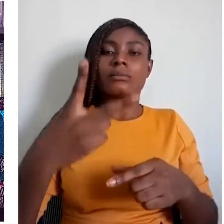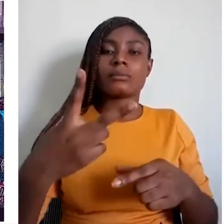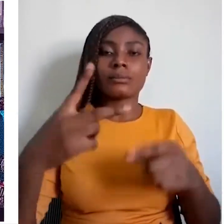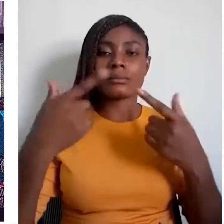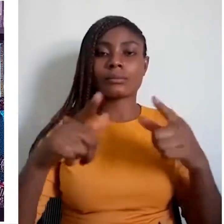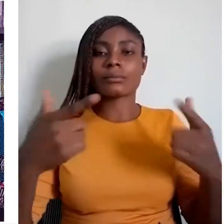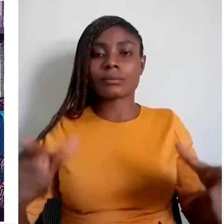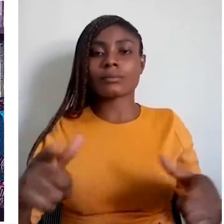1.